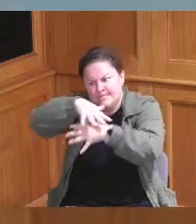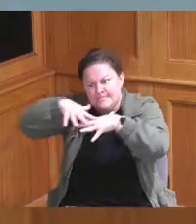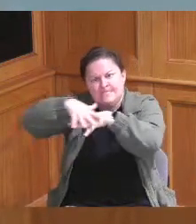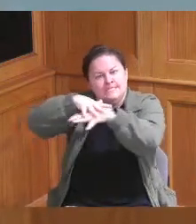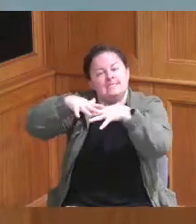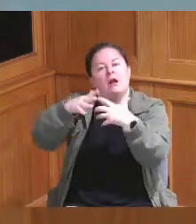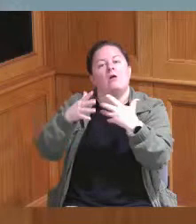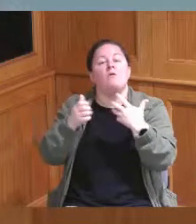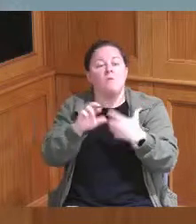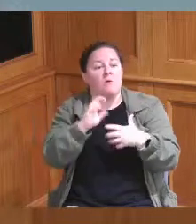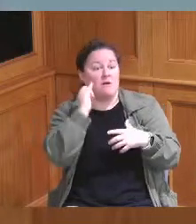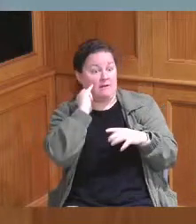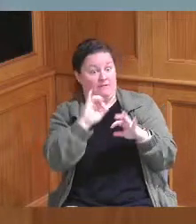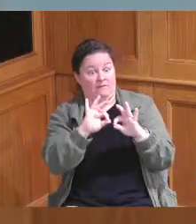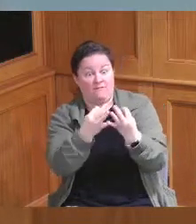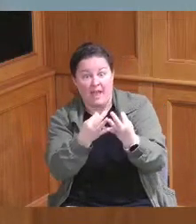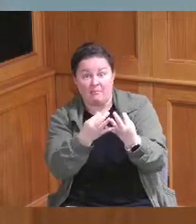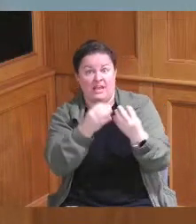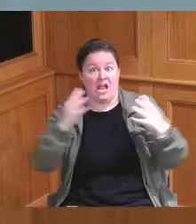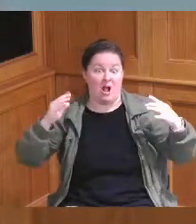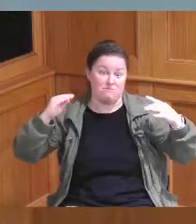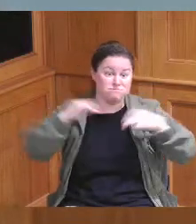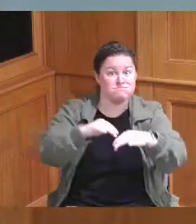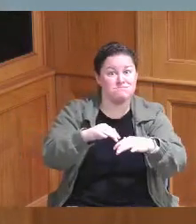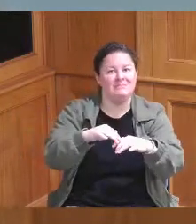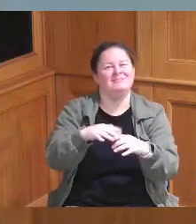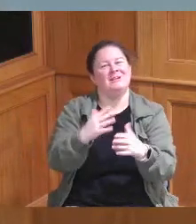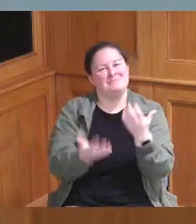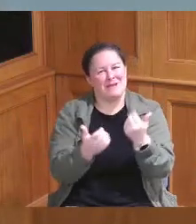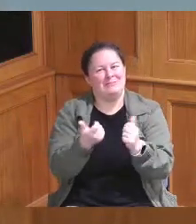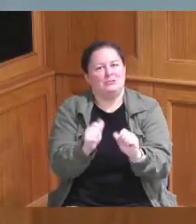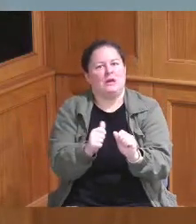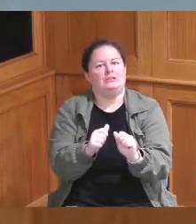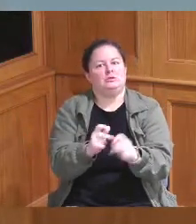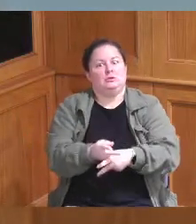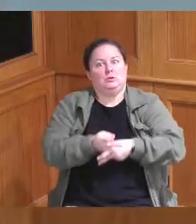someone is sick okay thank you and thanks again for the partnership absolutely thank you